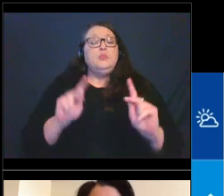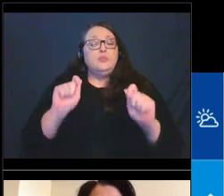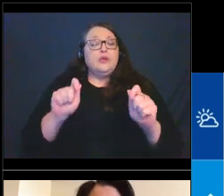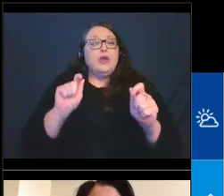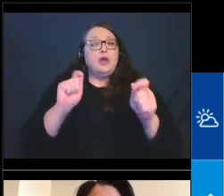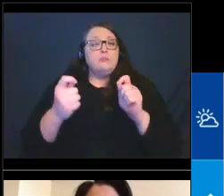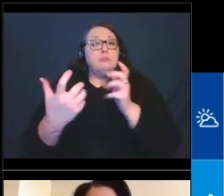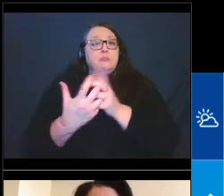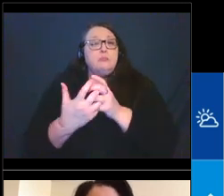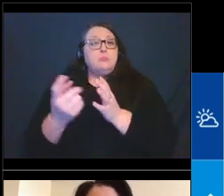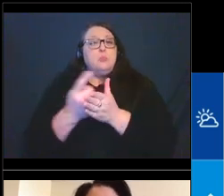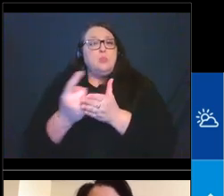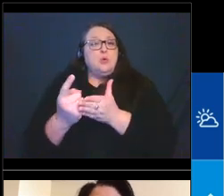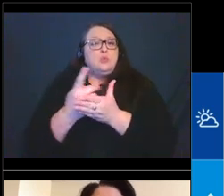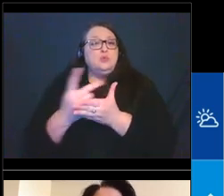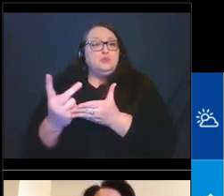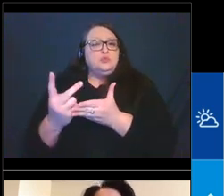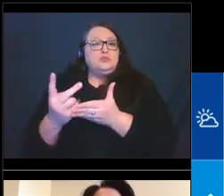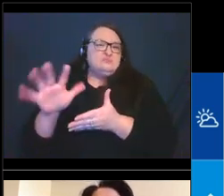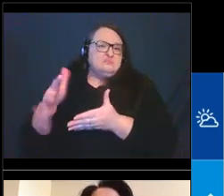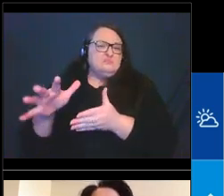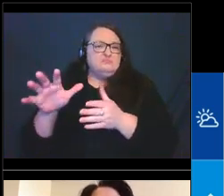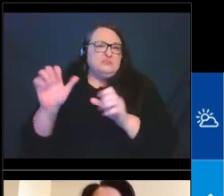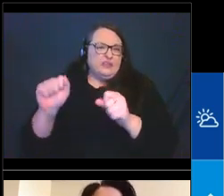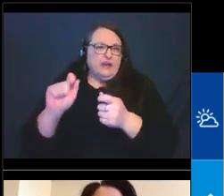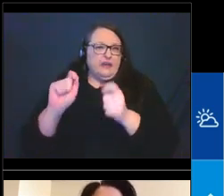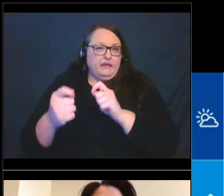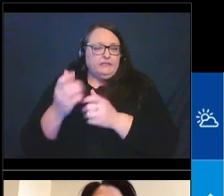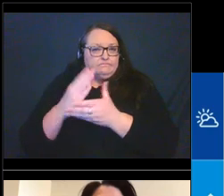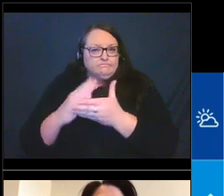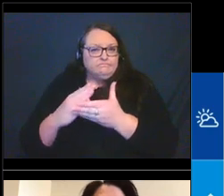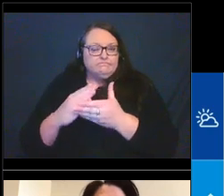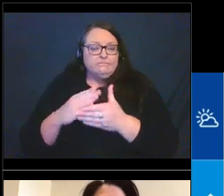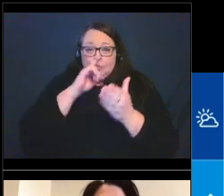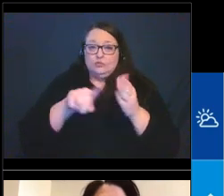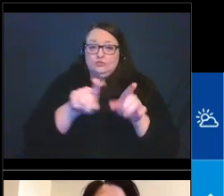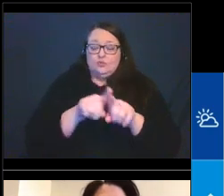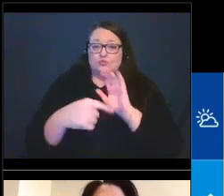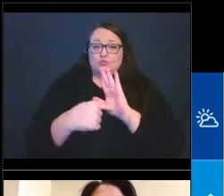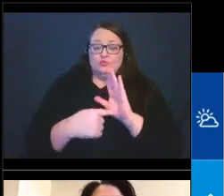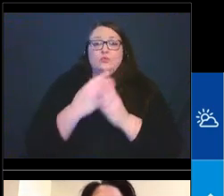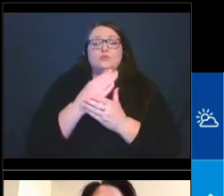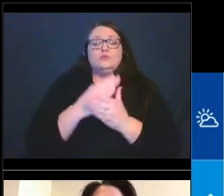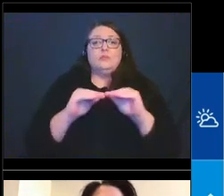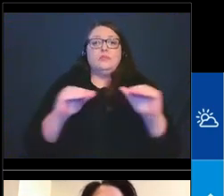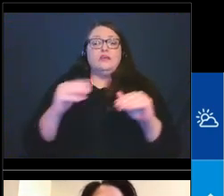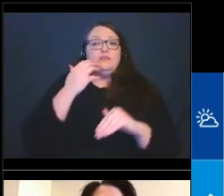of a week or two - to a point. Research has also shown that some level of heat can be physically